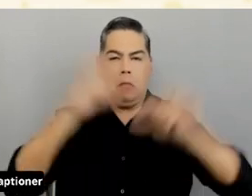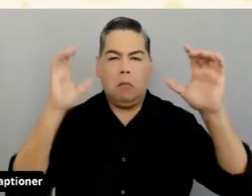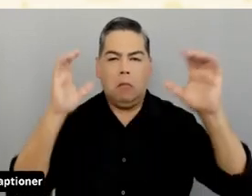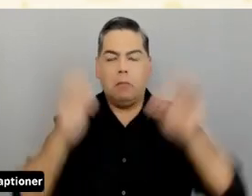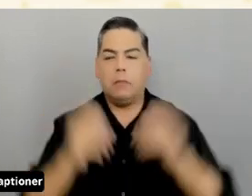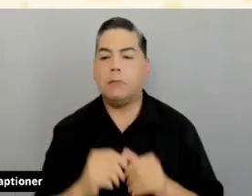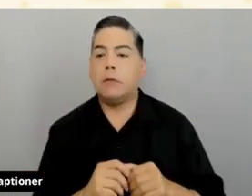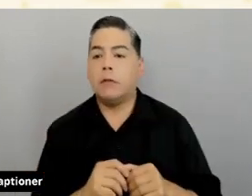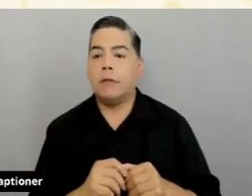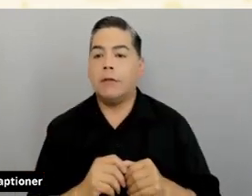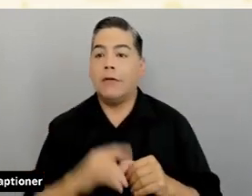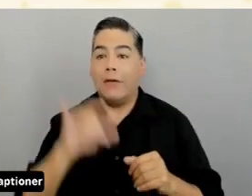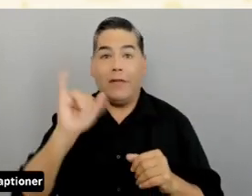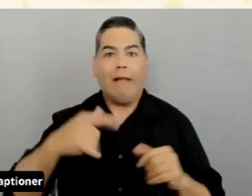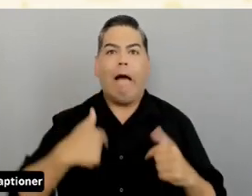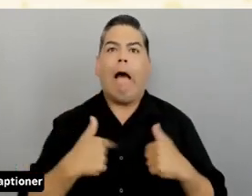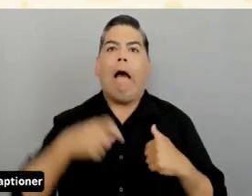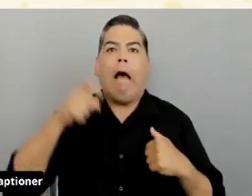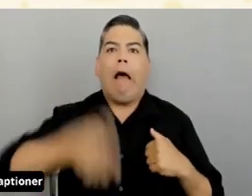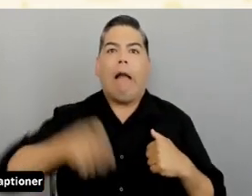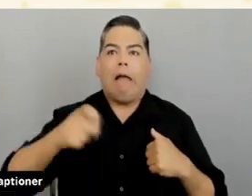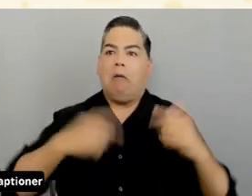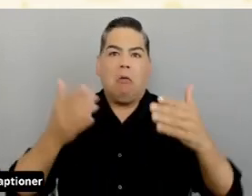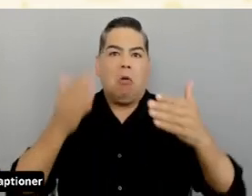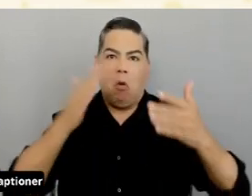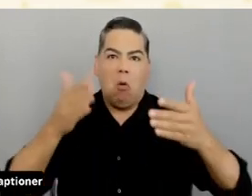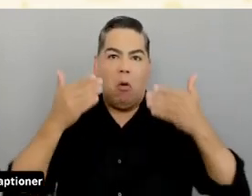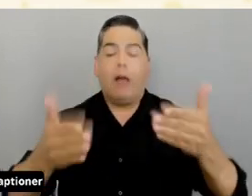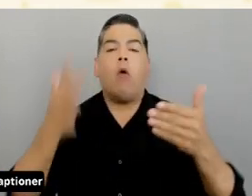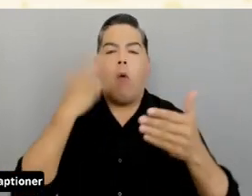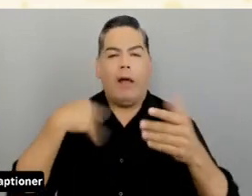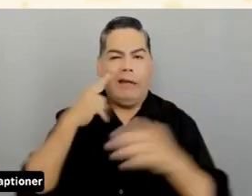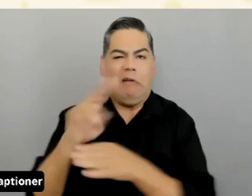That I need to make in order to use the information.